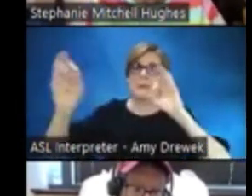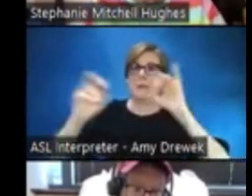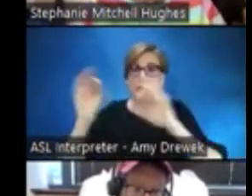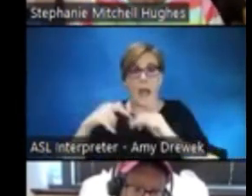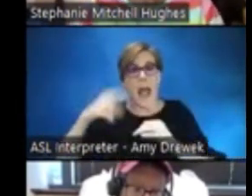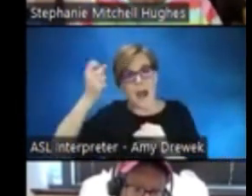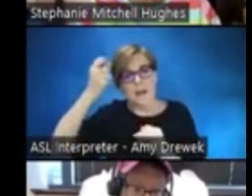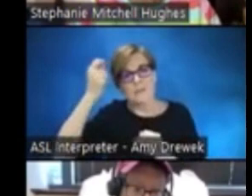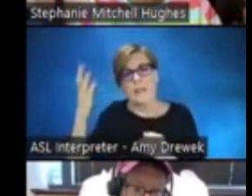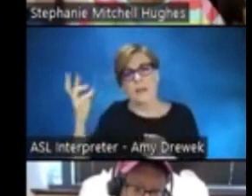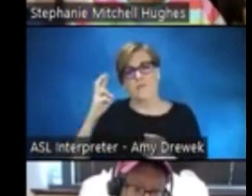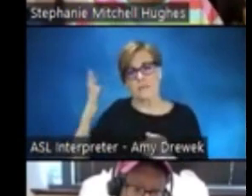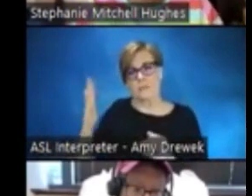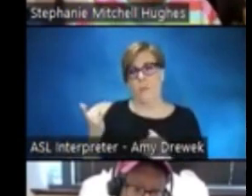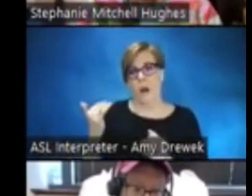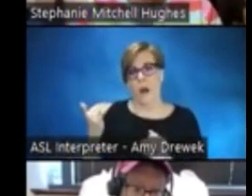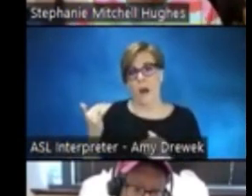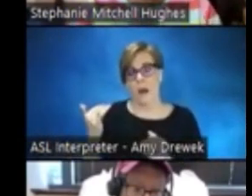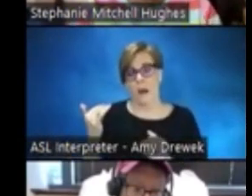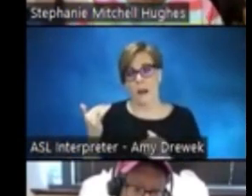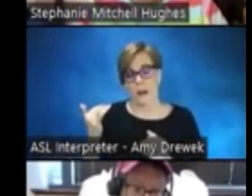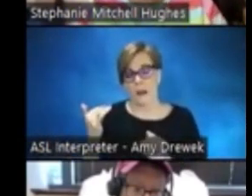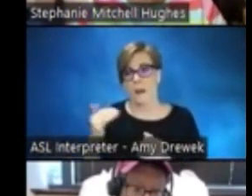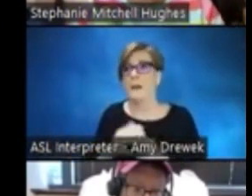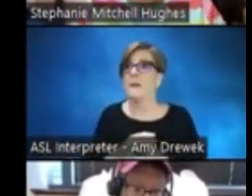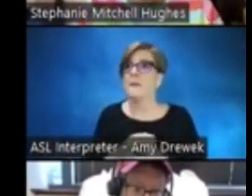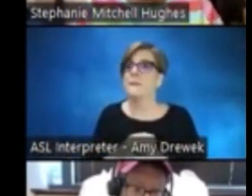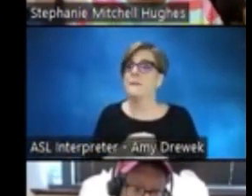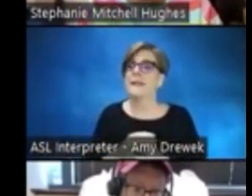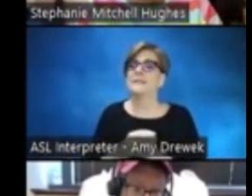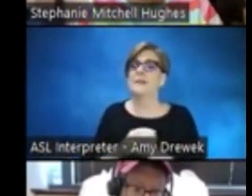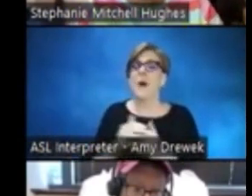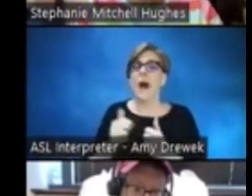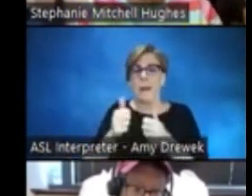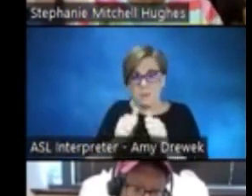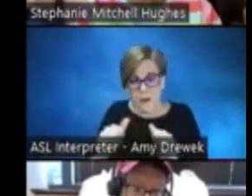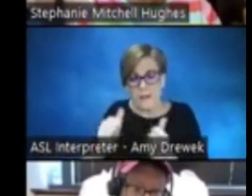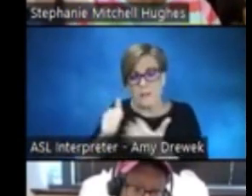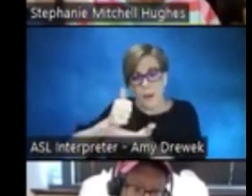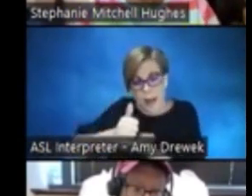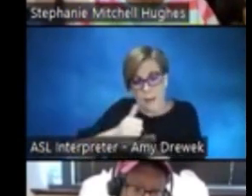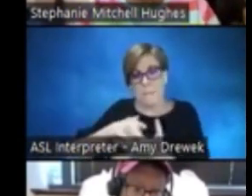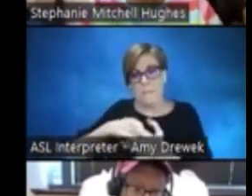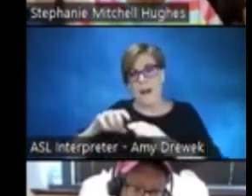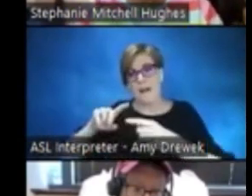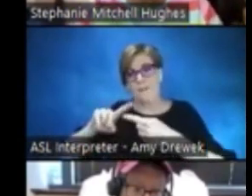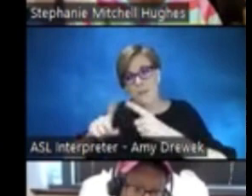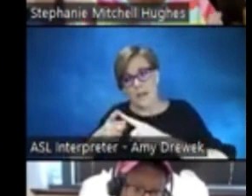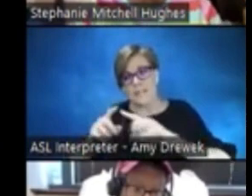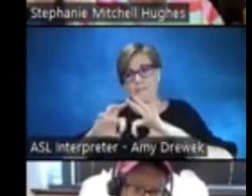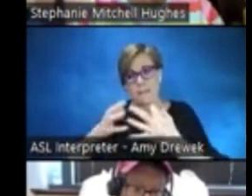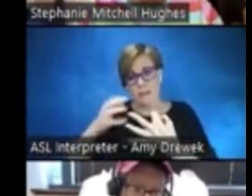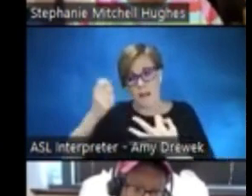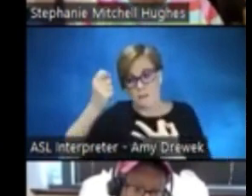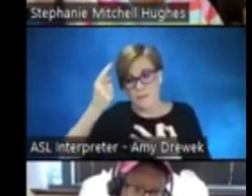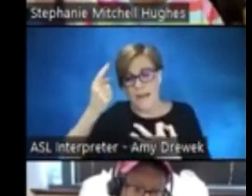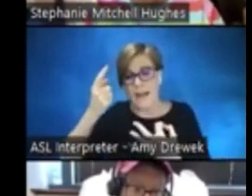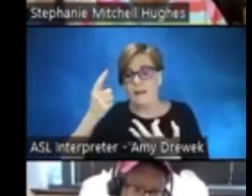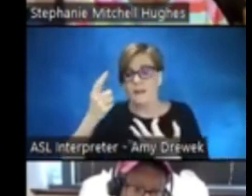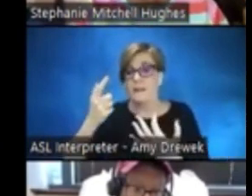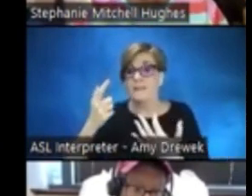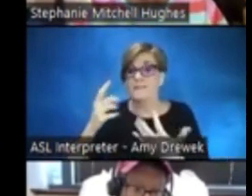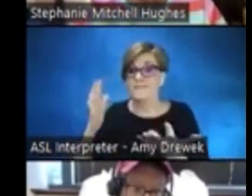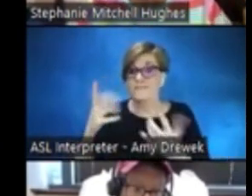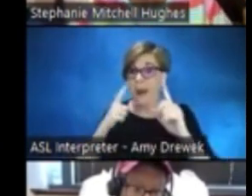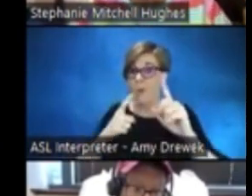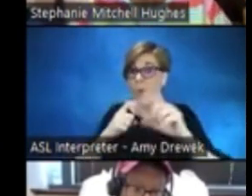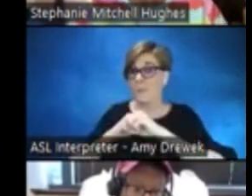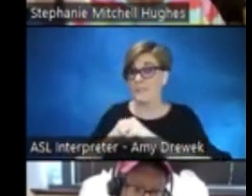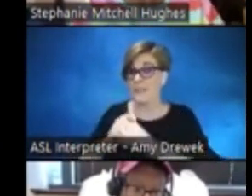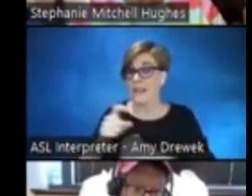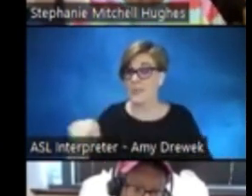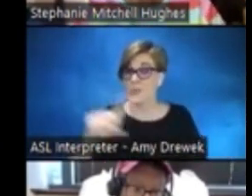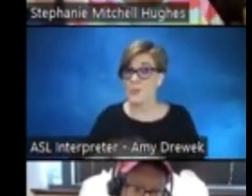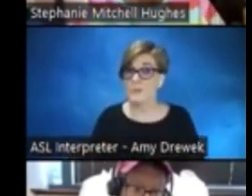I AM TRYING TO GET THEM TO UNDERSTAND THAT I WANT TO PROTECT YOU.